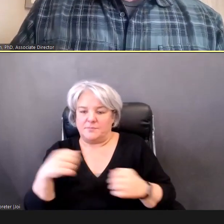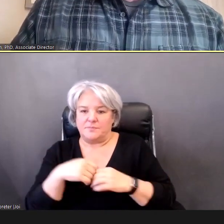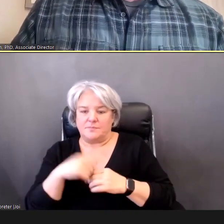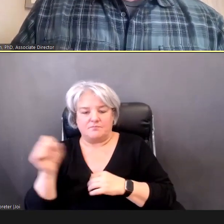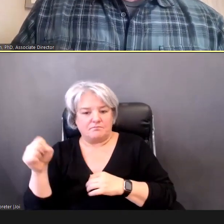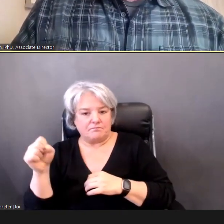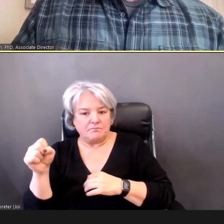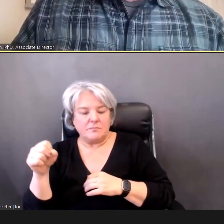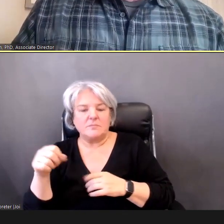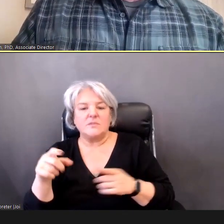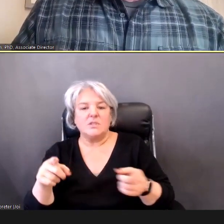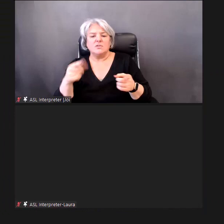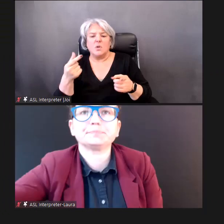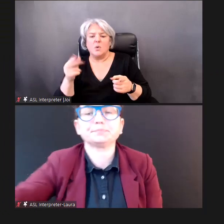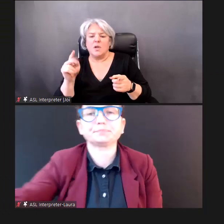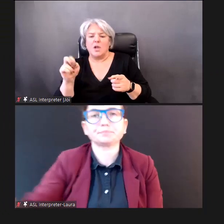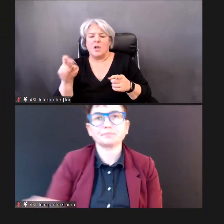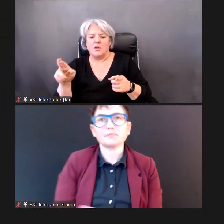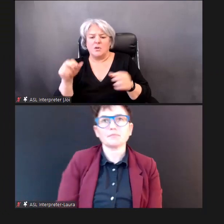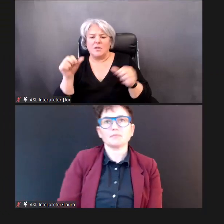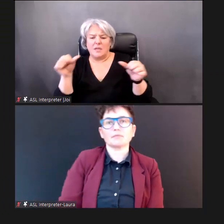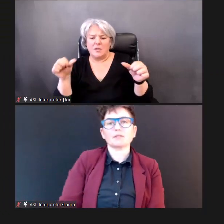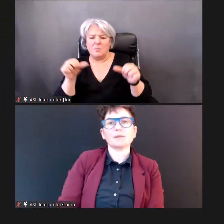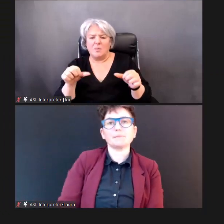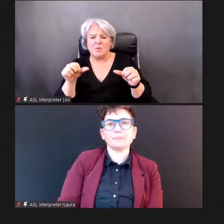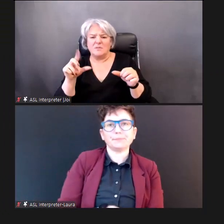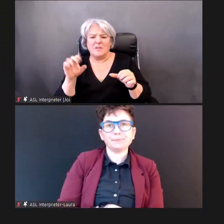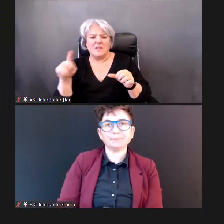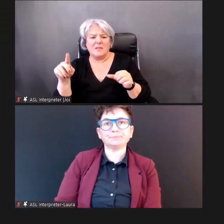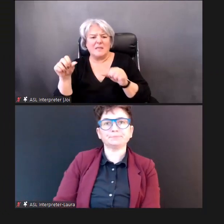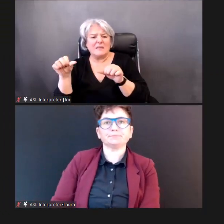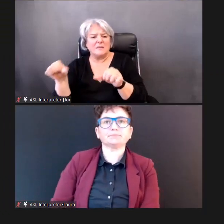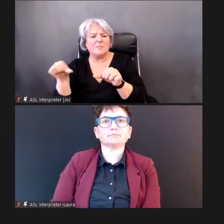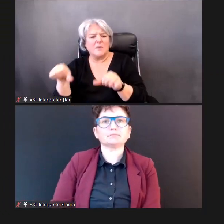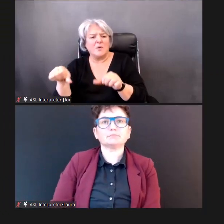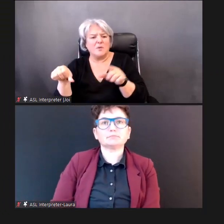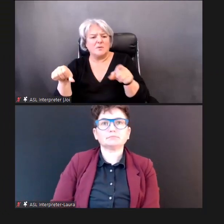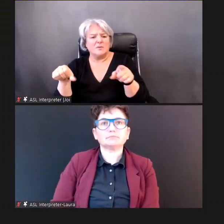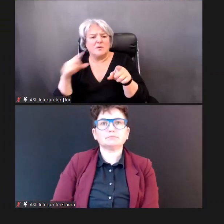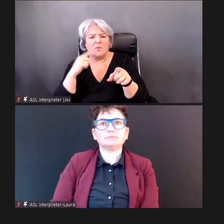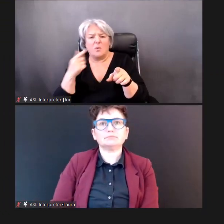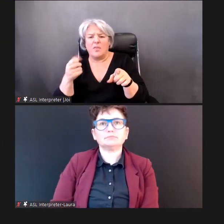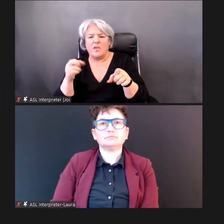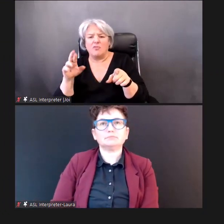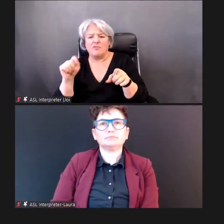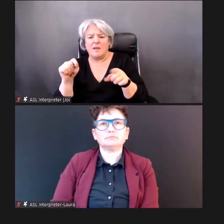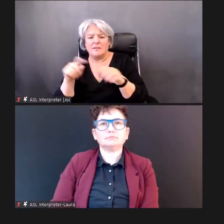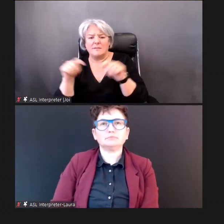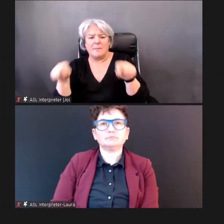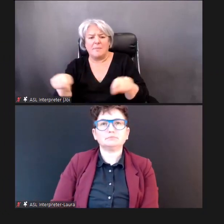could you post the link to that mini